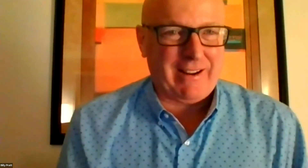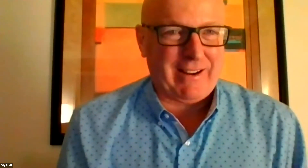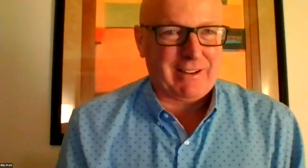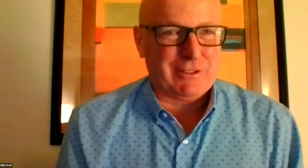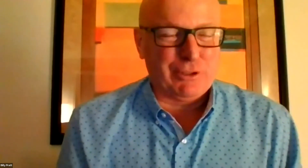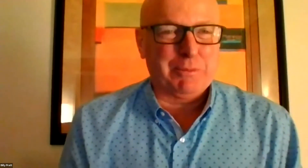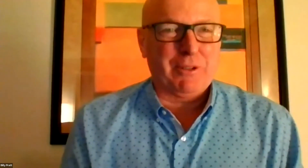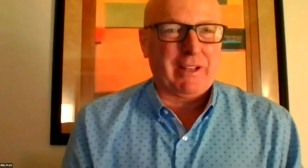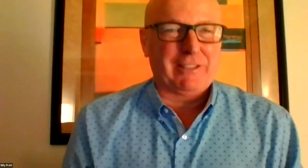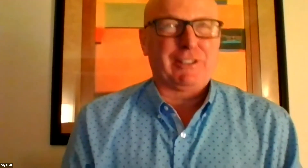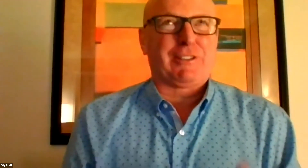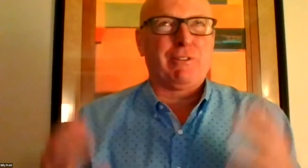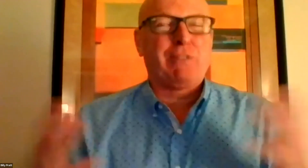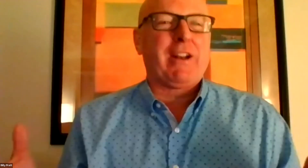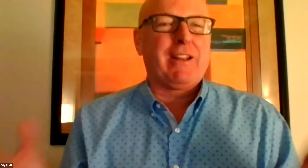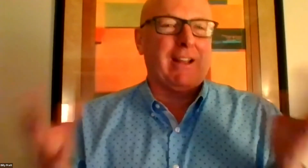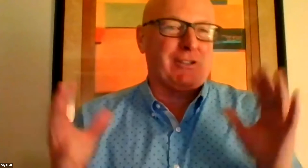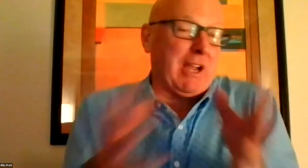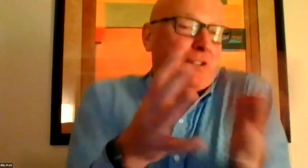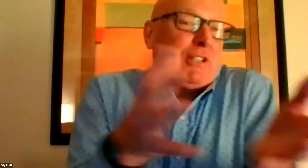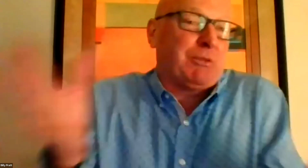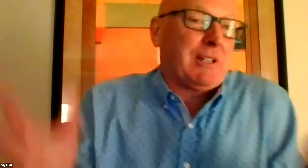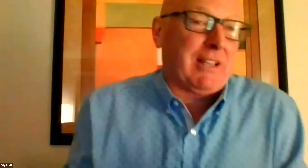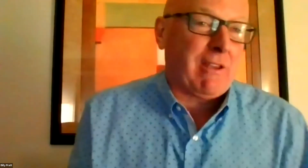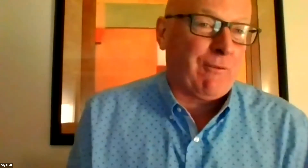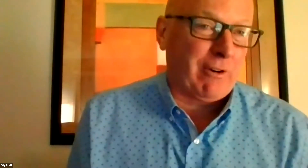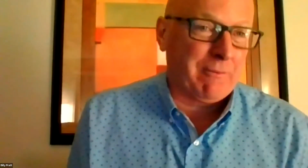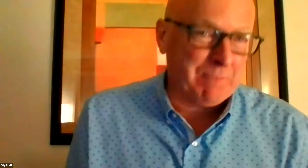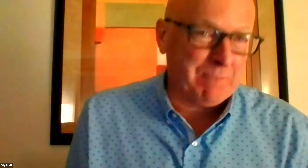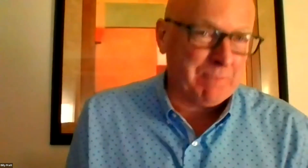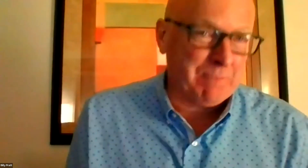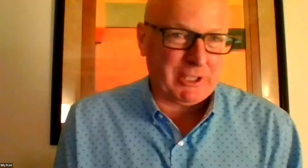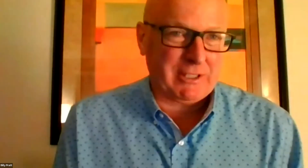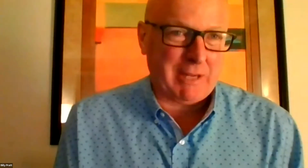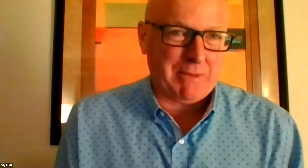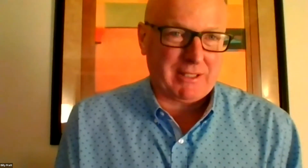and doable and just so inviting. And so I just wanted to thank you for what you shared tonight